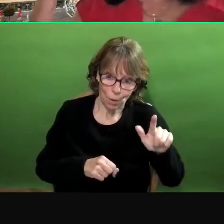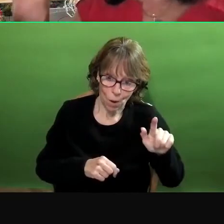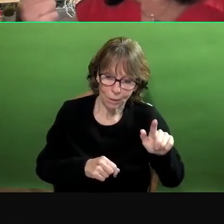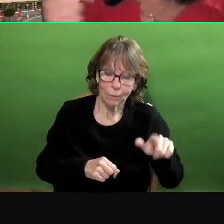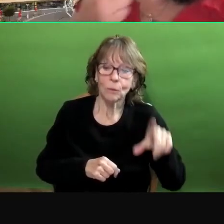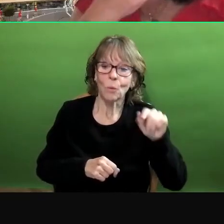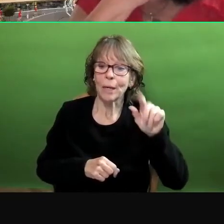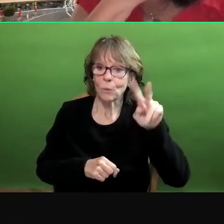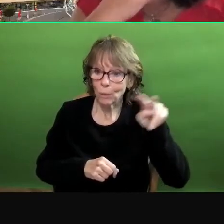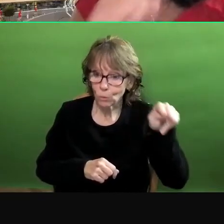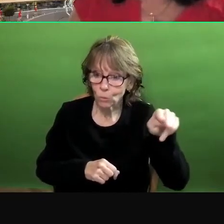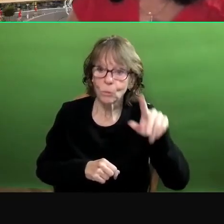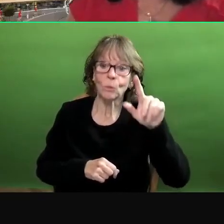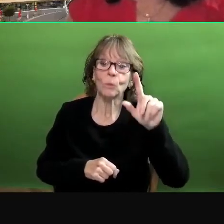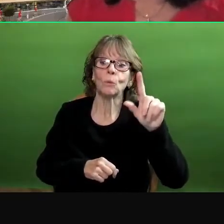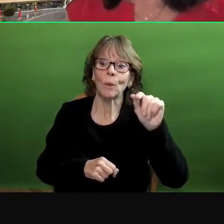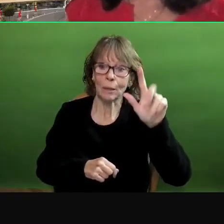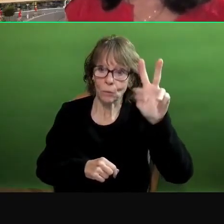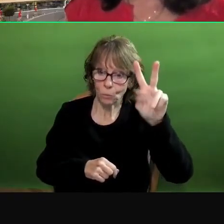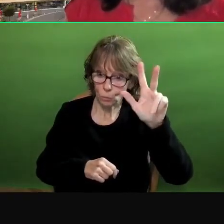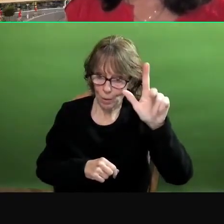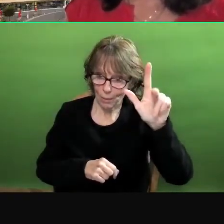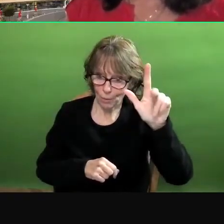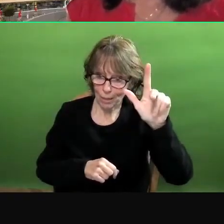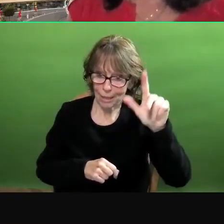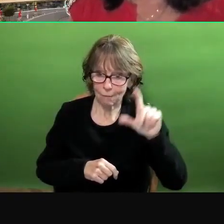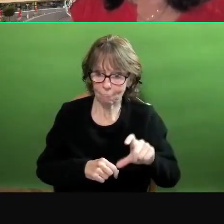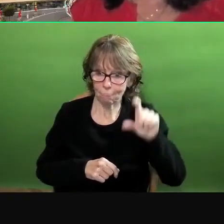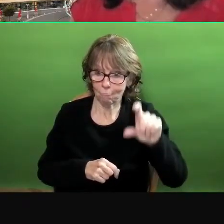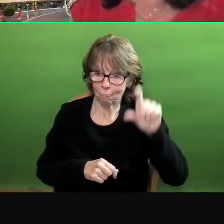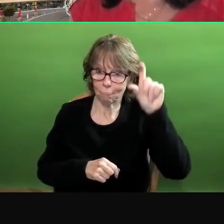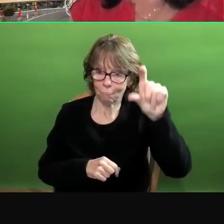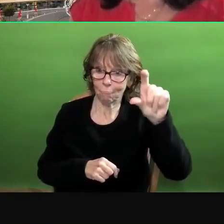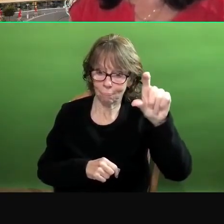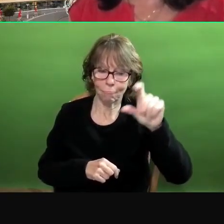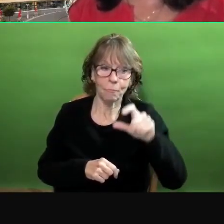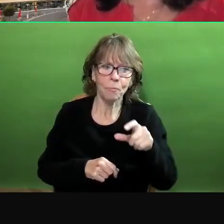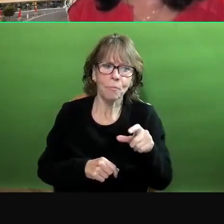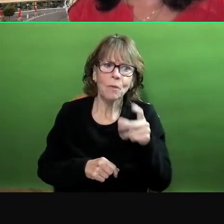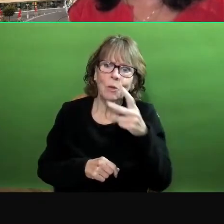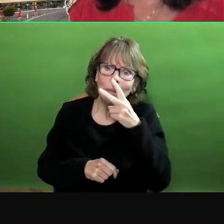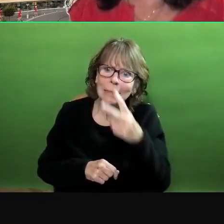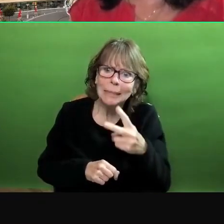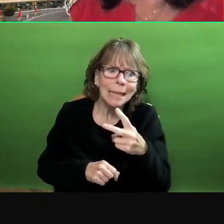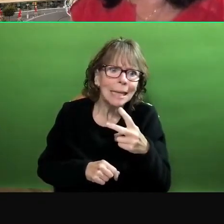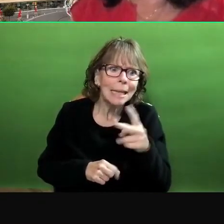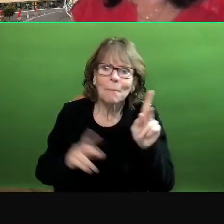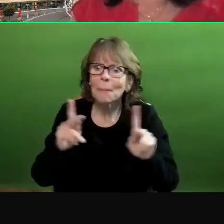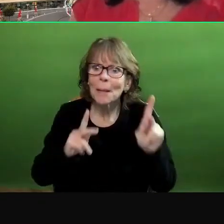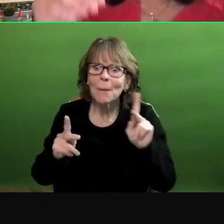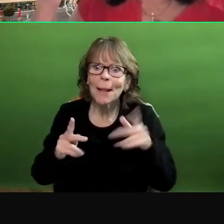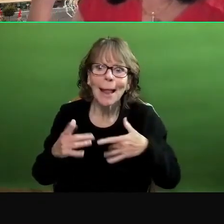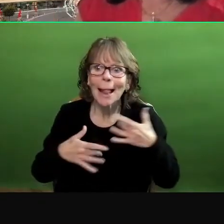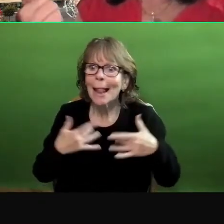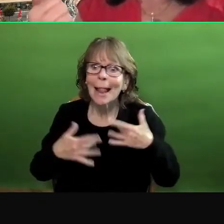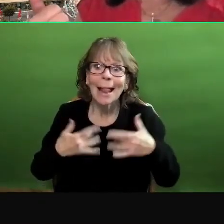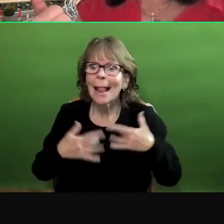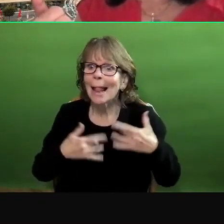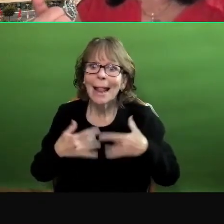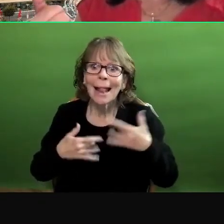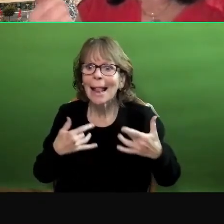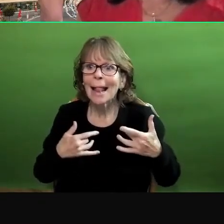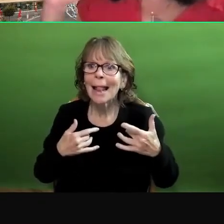and 2023, how much excitement people are feeling from, more excited than concerned,